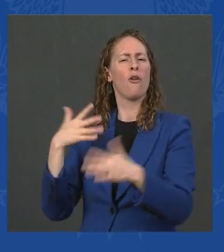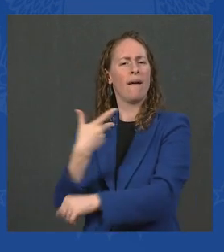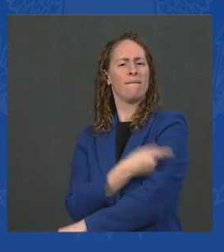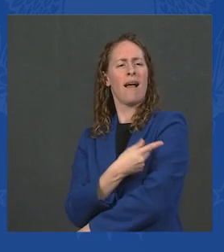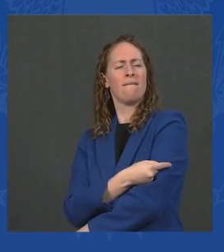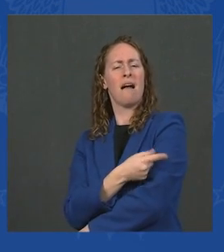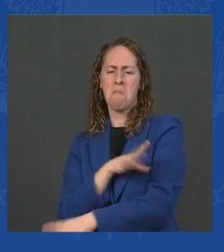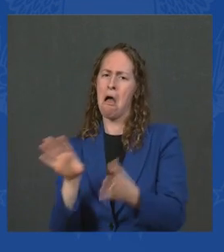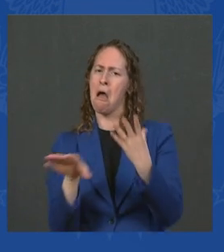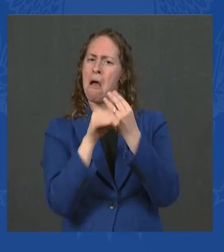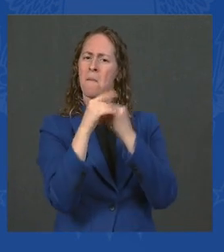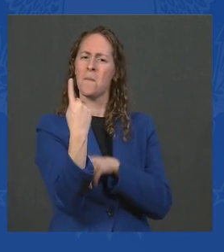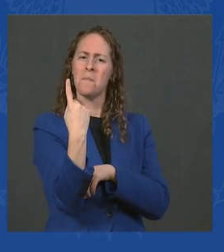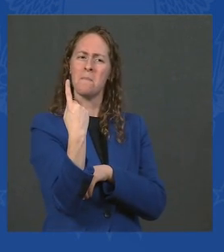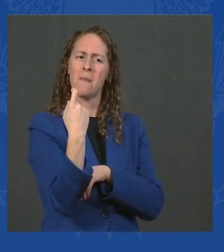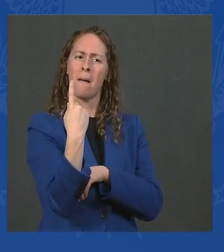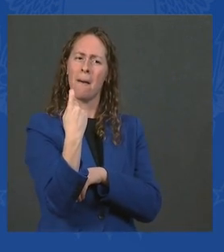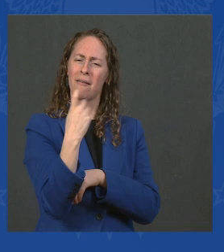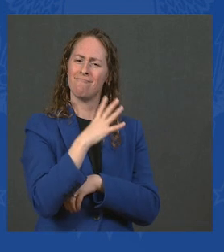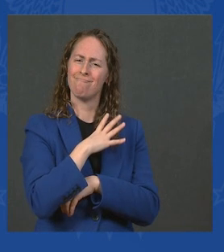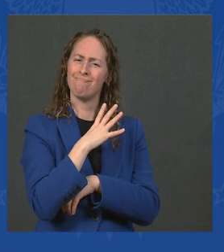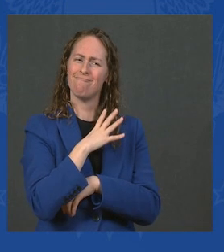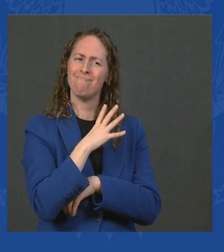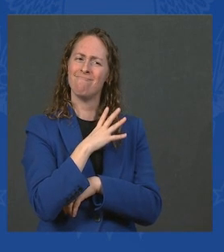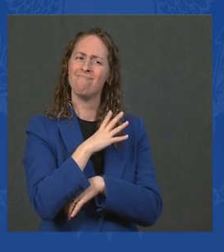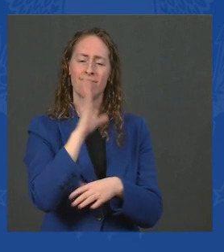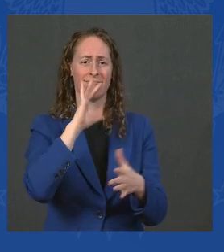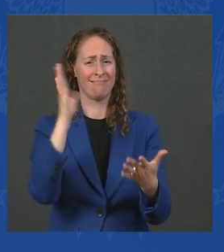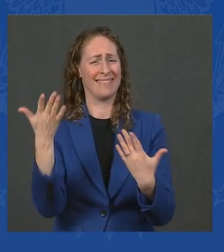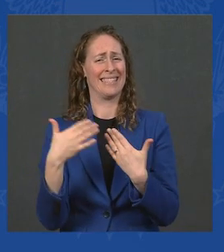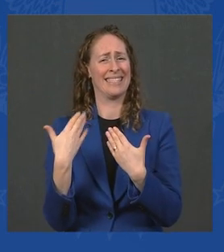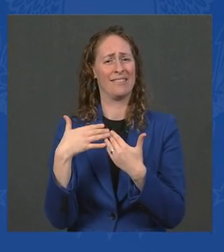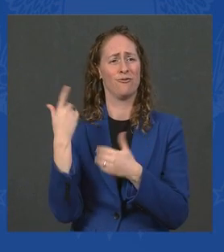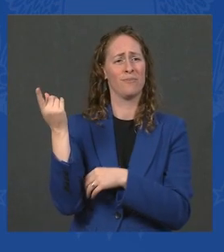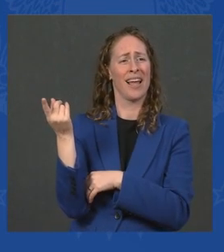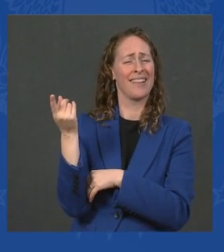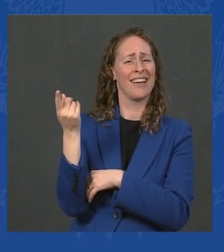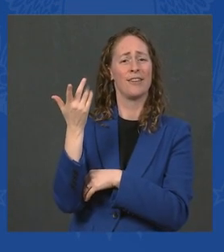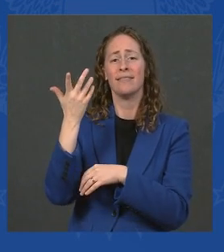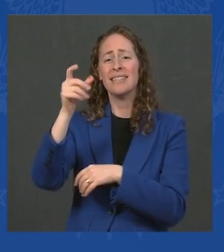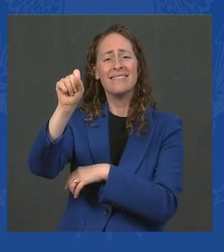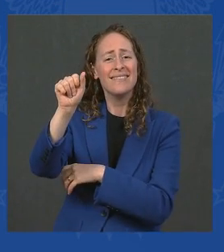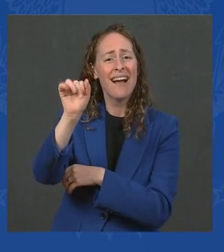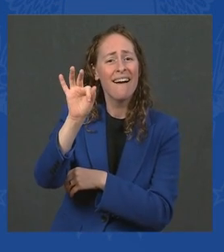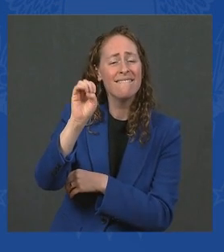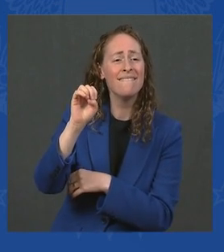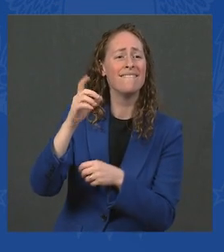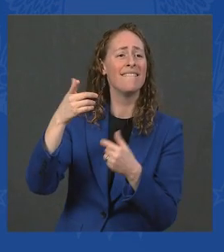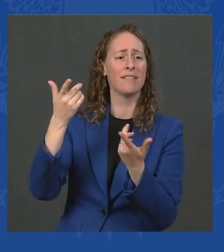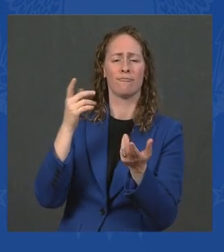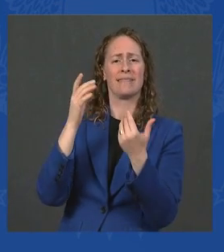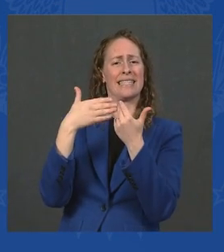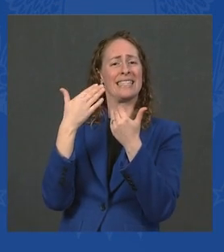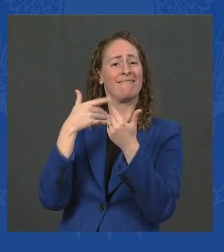The COVID-19 vaccine is easy, it is safe, and it's convenient. And we've worked to bring the vaccine clinics